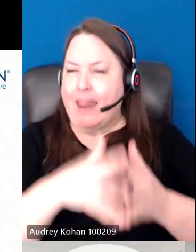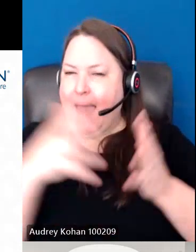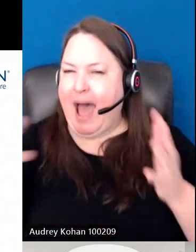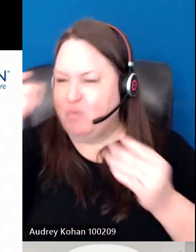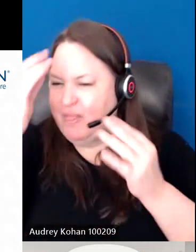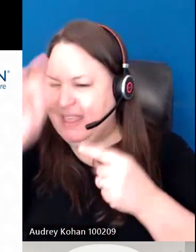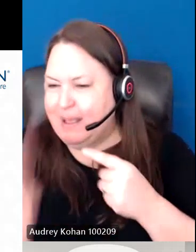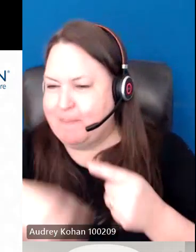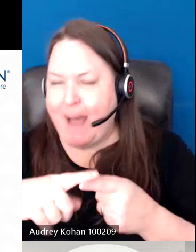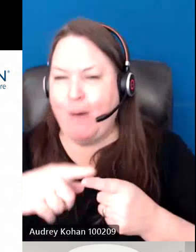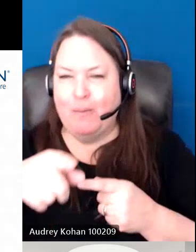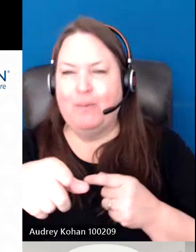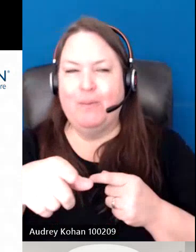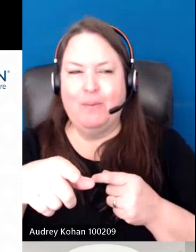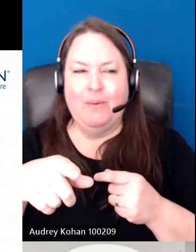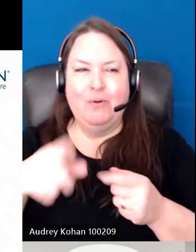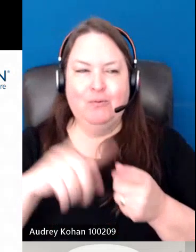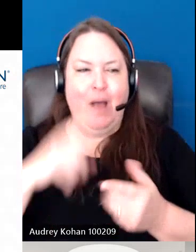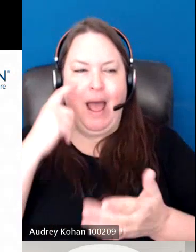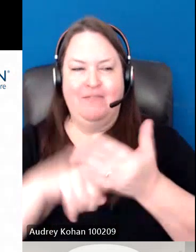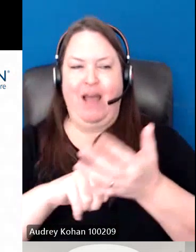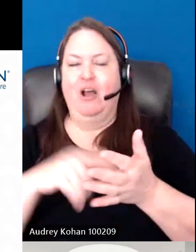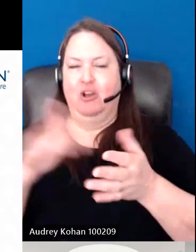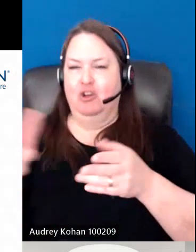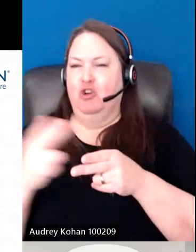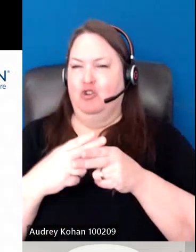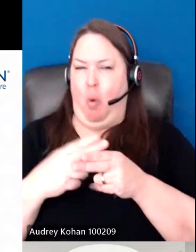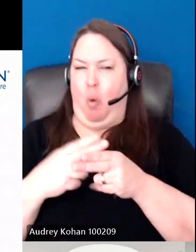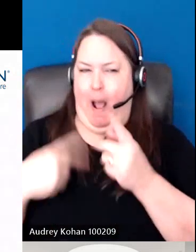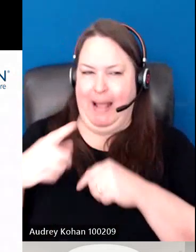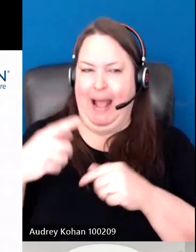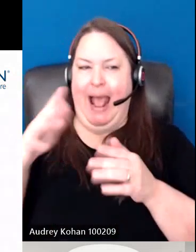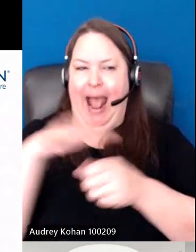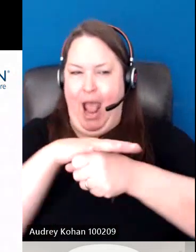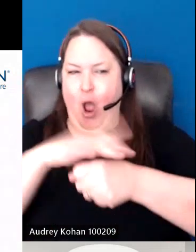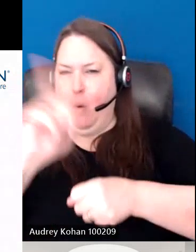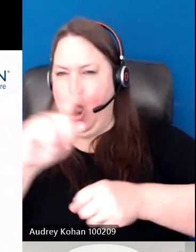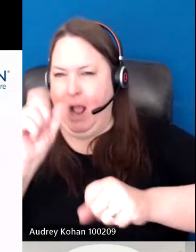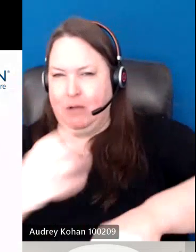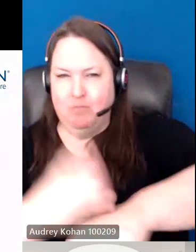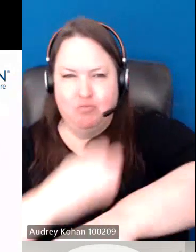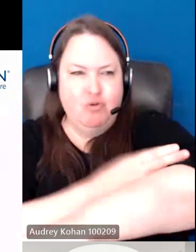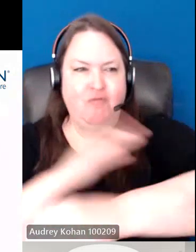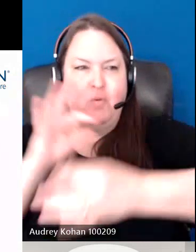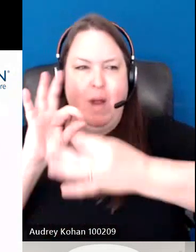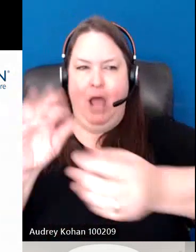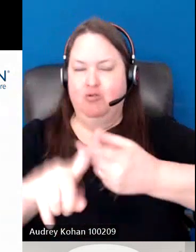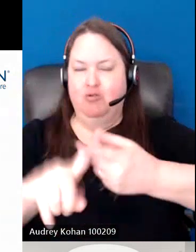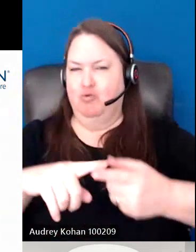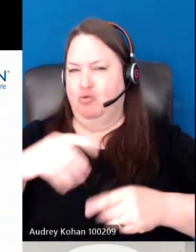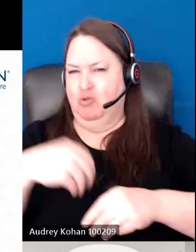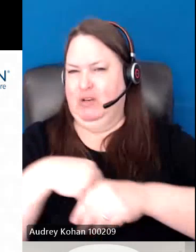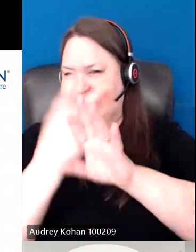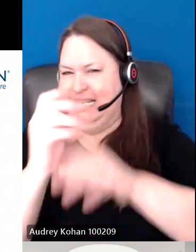to um identify perhaps shortcomings or areas for improvement around tella Health um and this is a